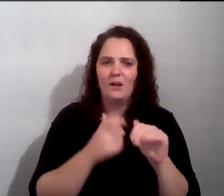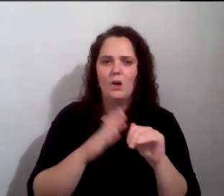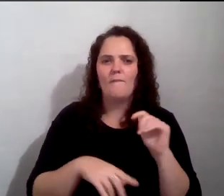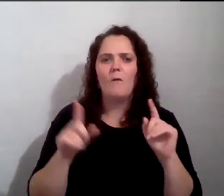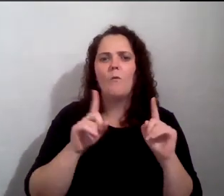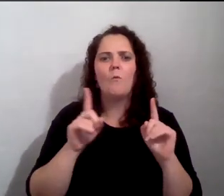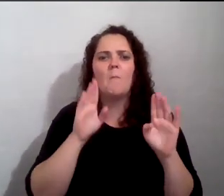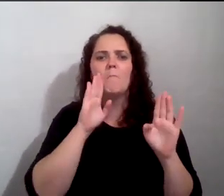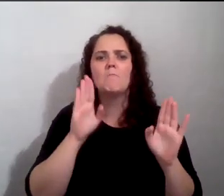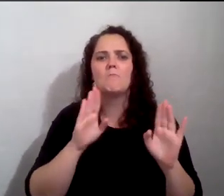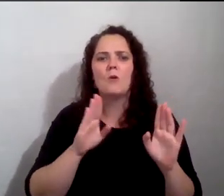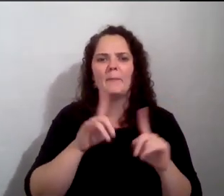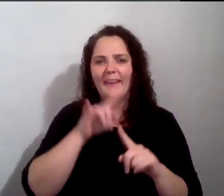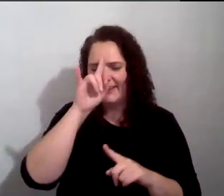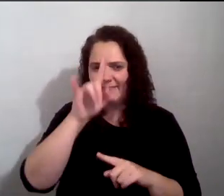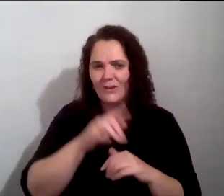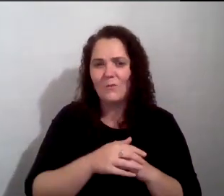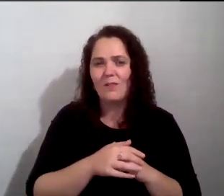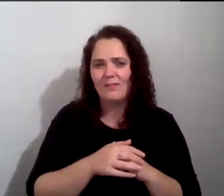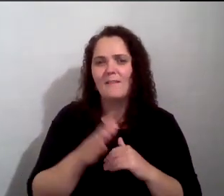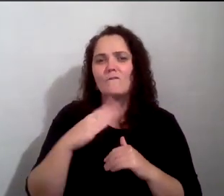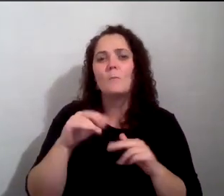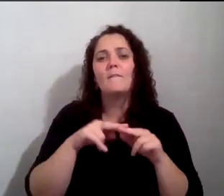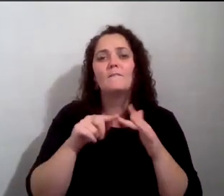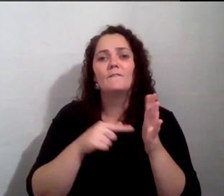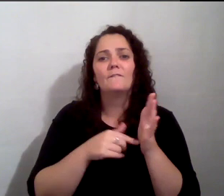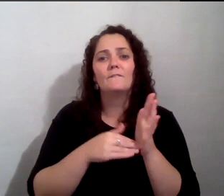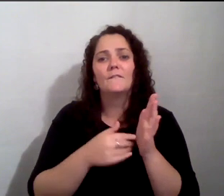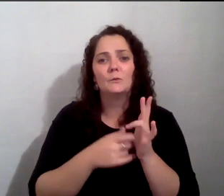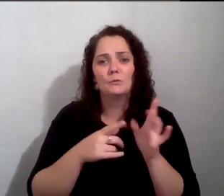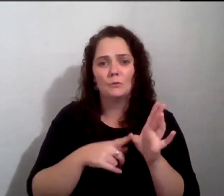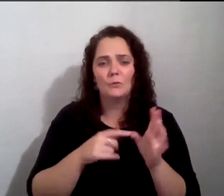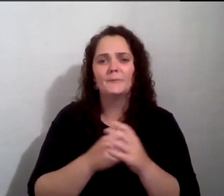moral depravity of that particular period of the time of